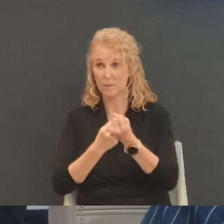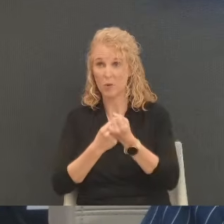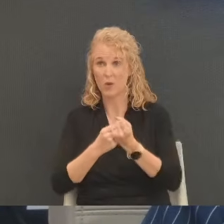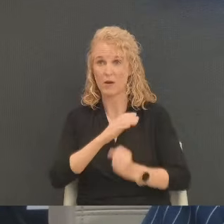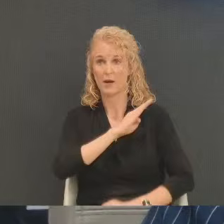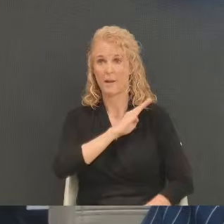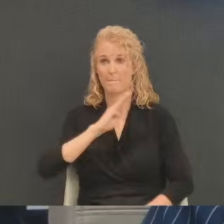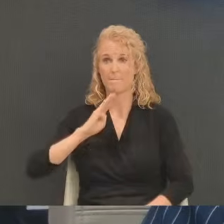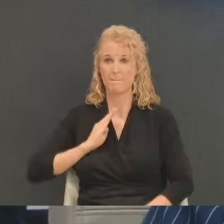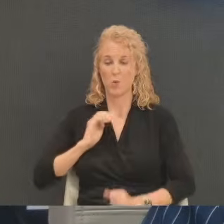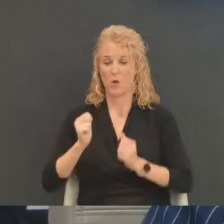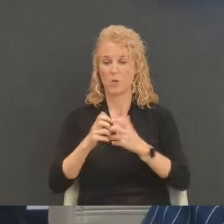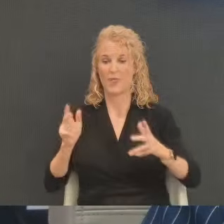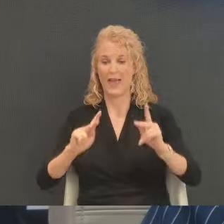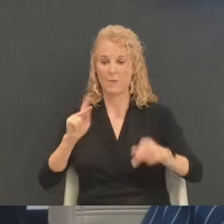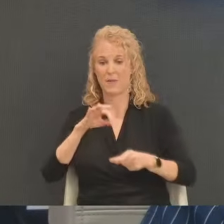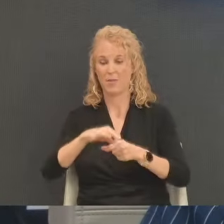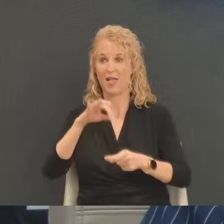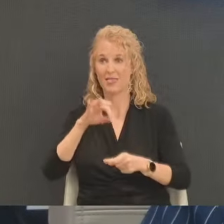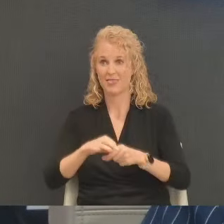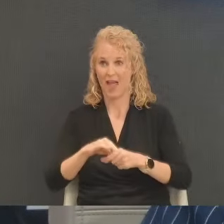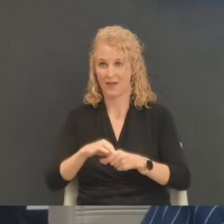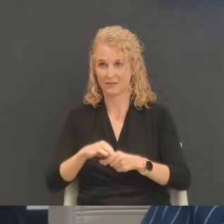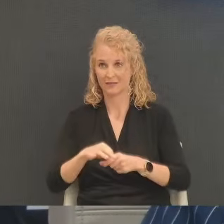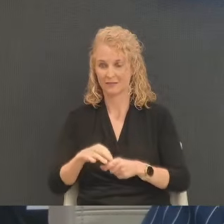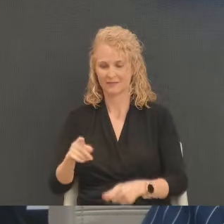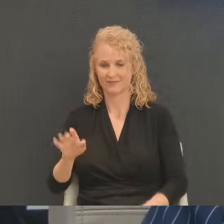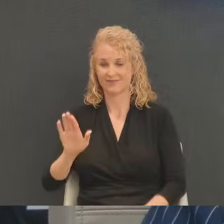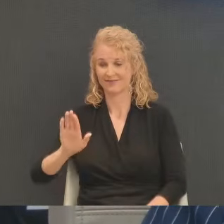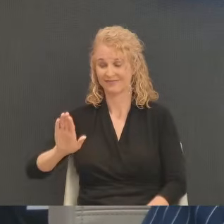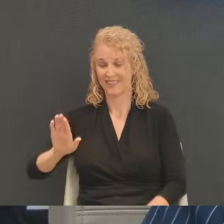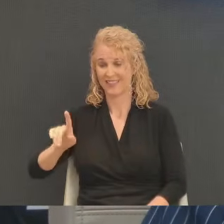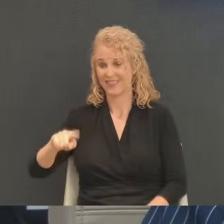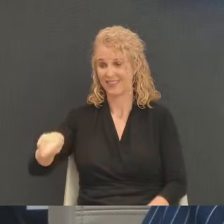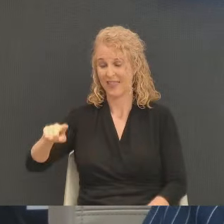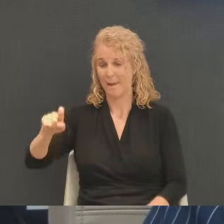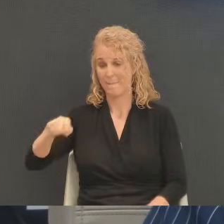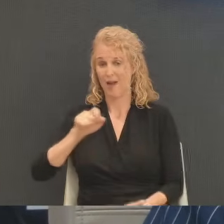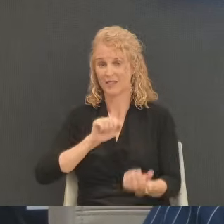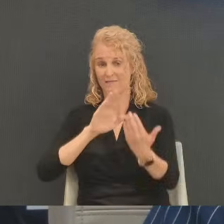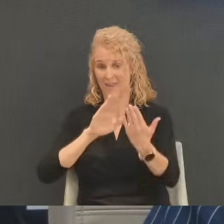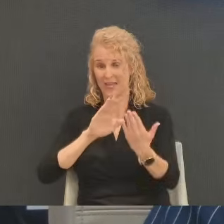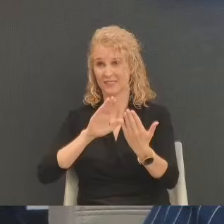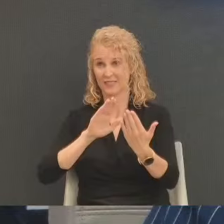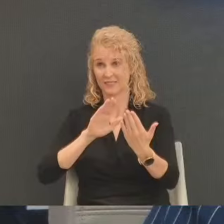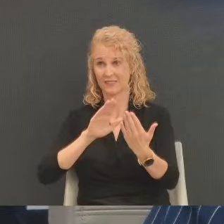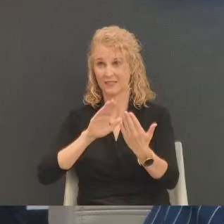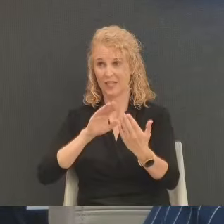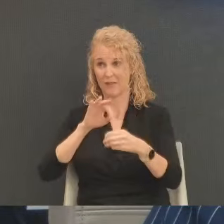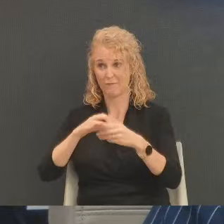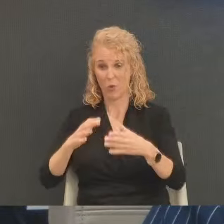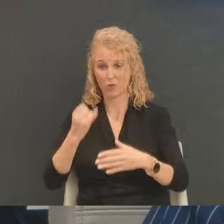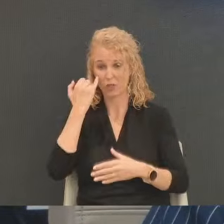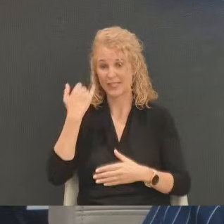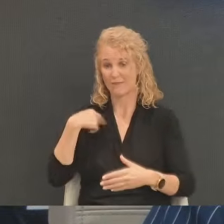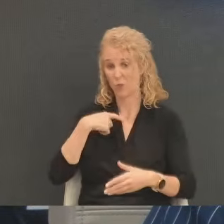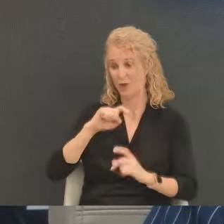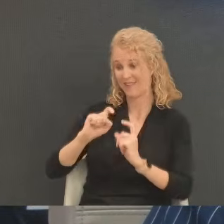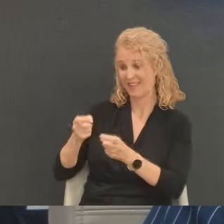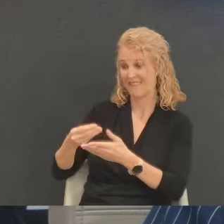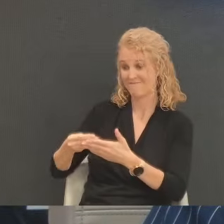boards in terms of not having to face the voters, but get the public money. We've given a big chunk